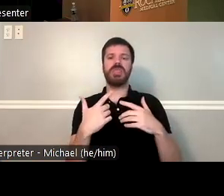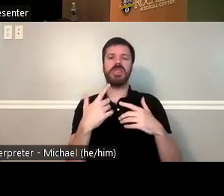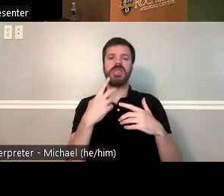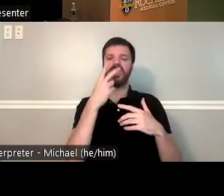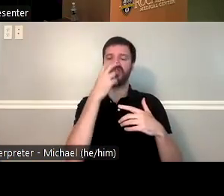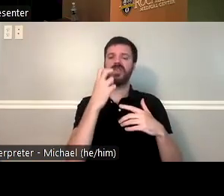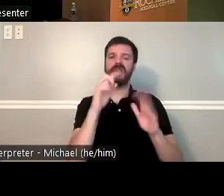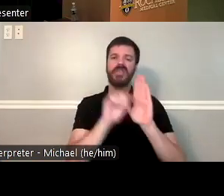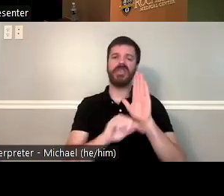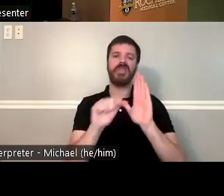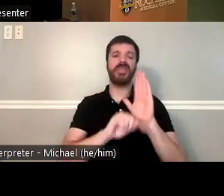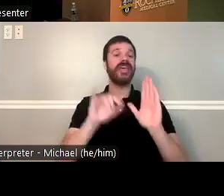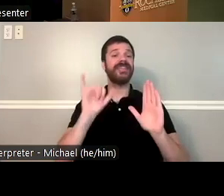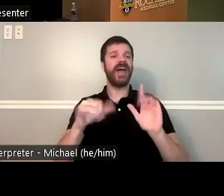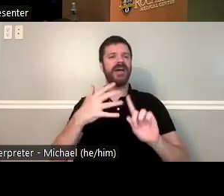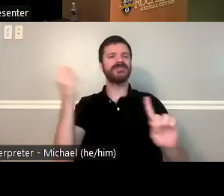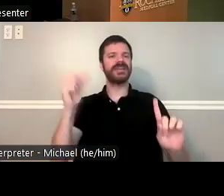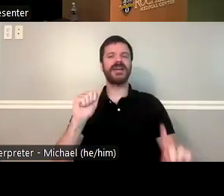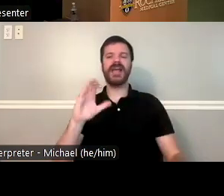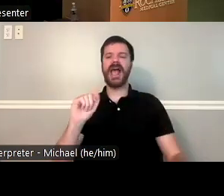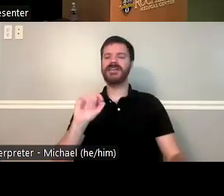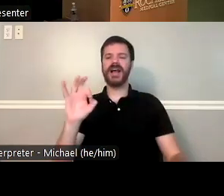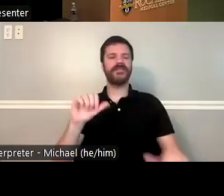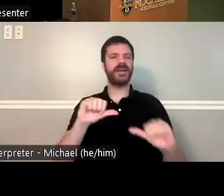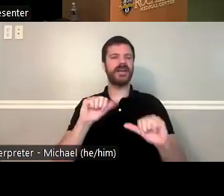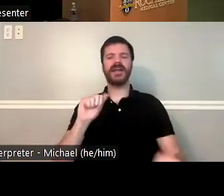active agency you don't feel like there's anything you can do because there's just